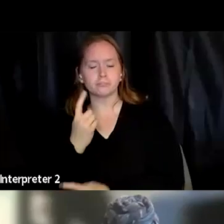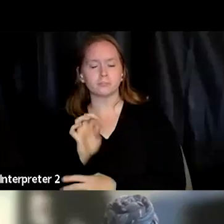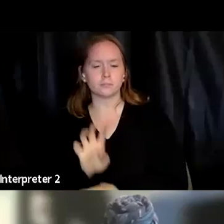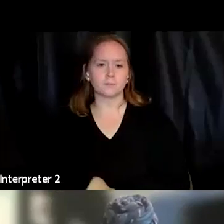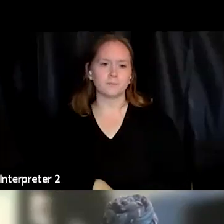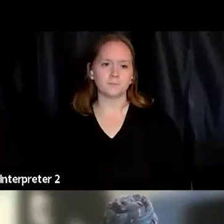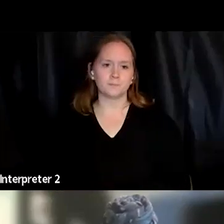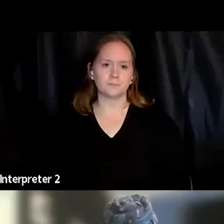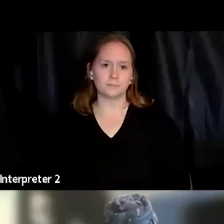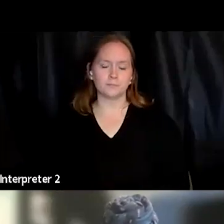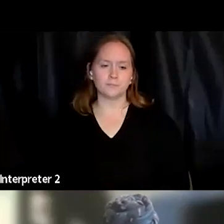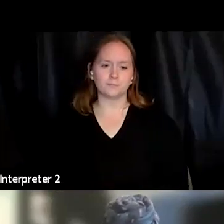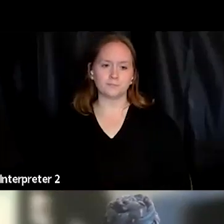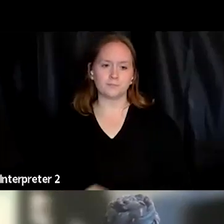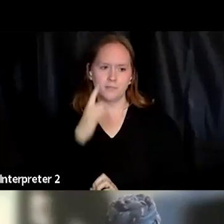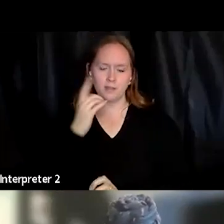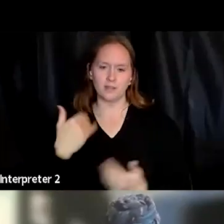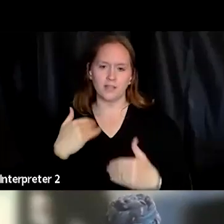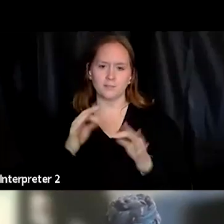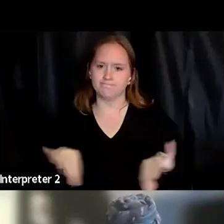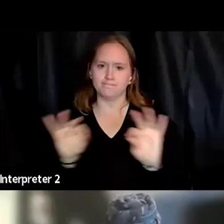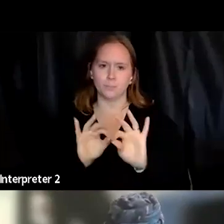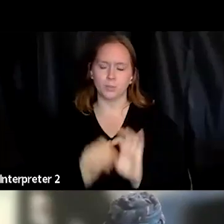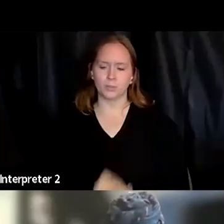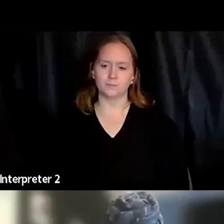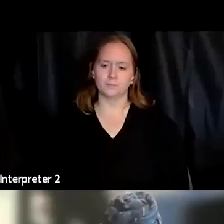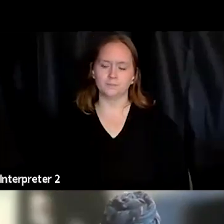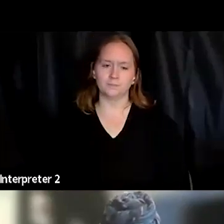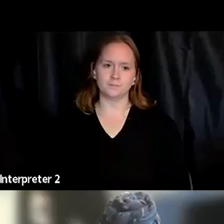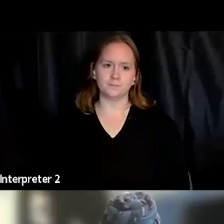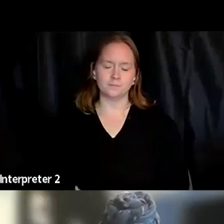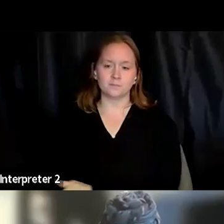So I think that's really important to do, really enhances the MSRs.